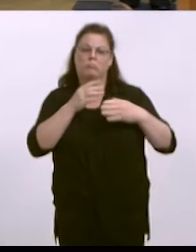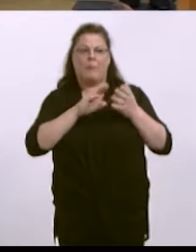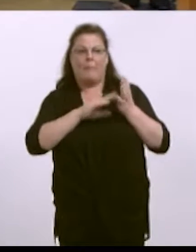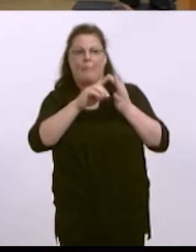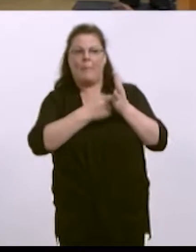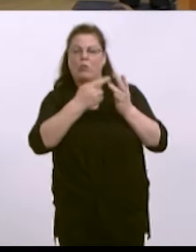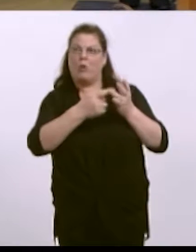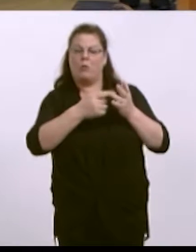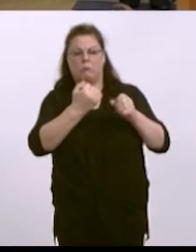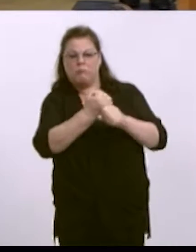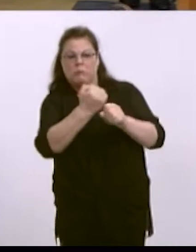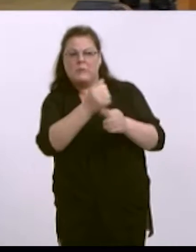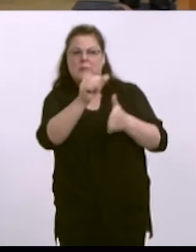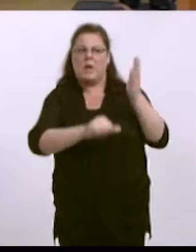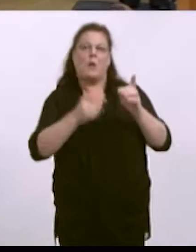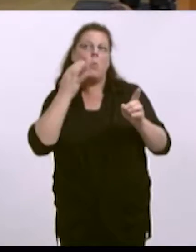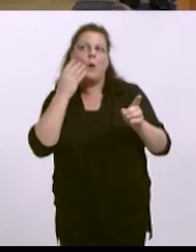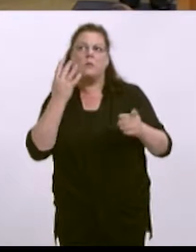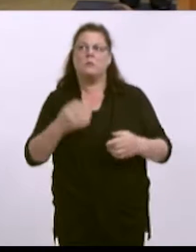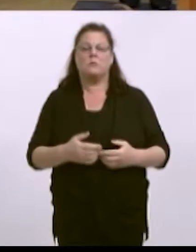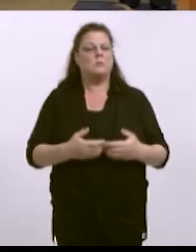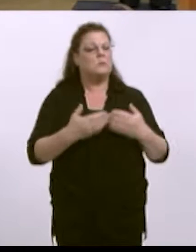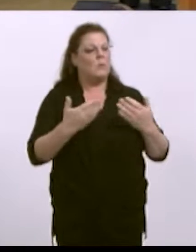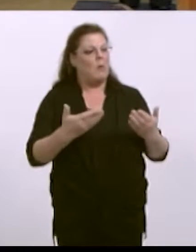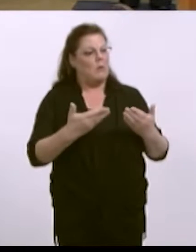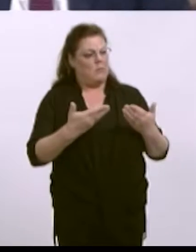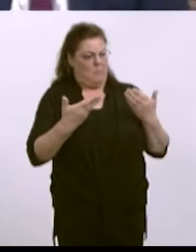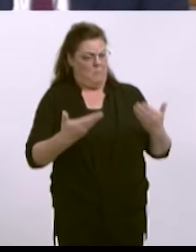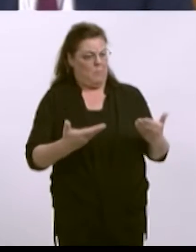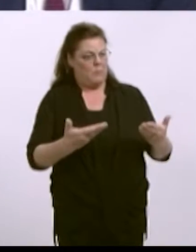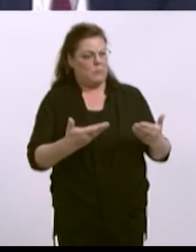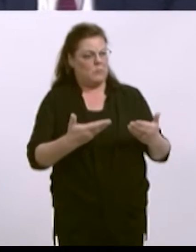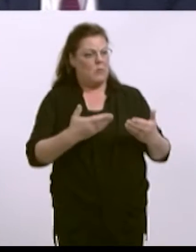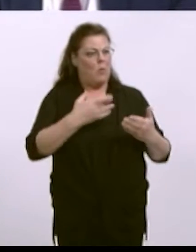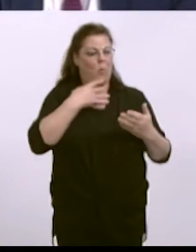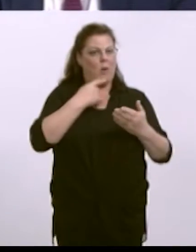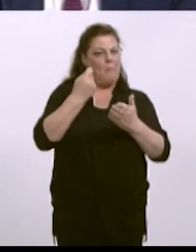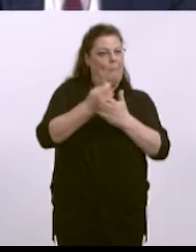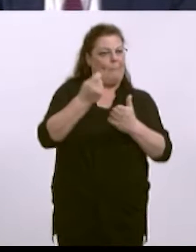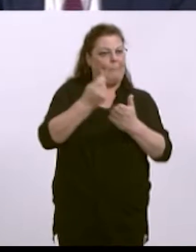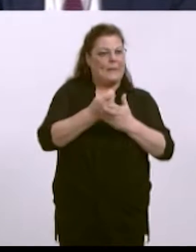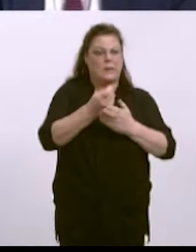Carwyn Jones: Well, of course, at the moment, we are going through the bidding process,